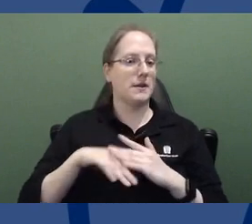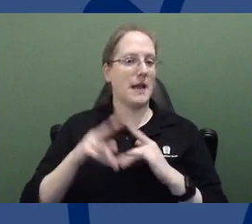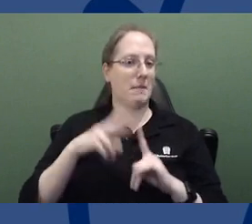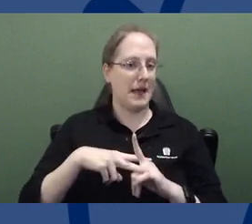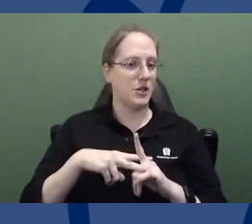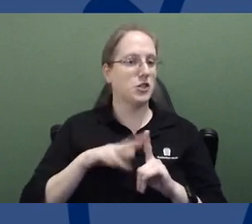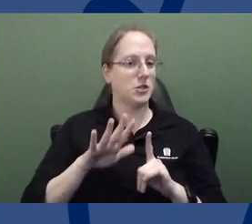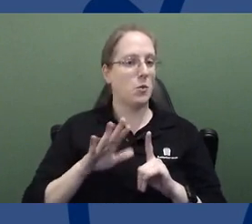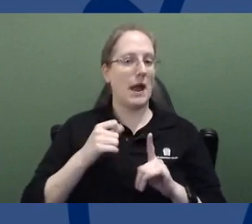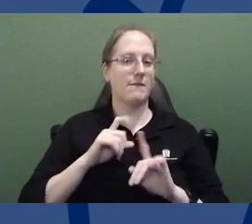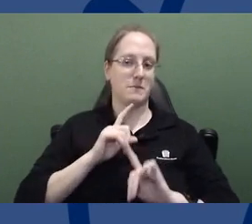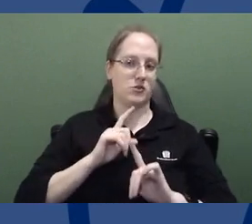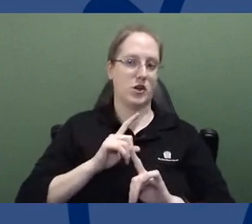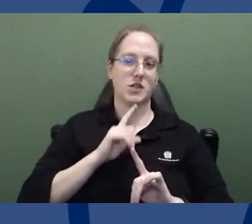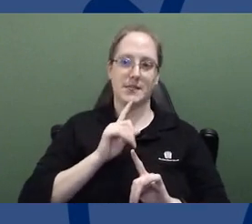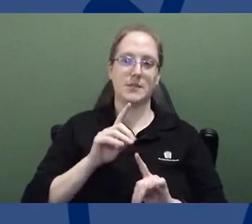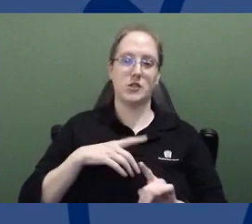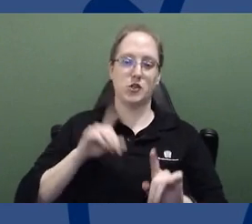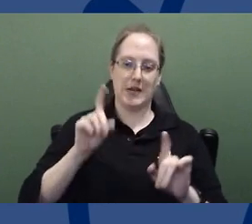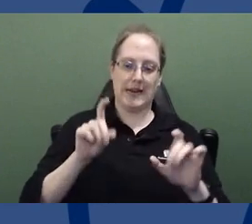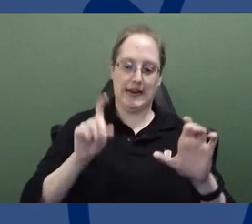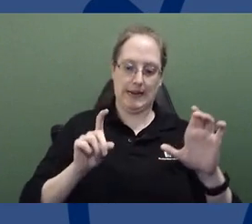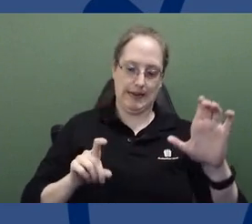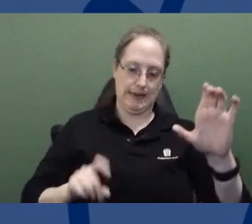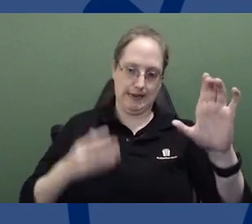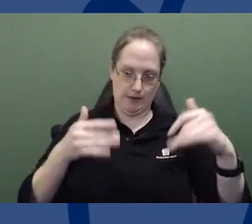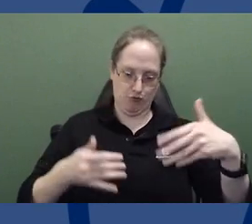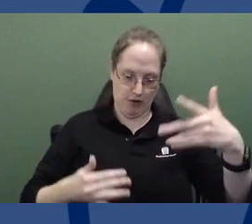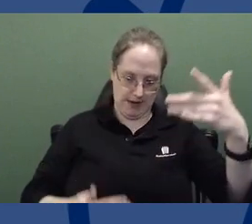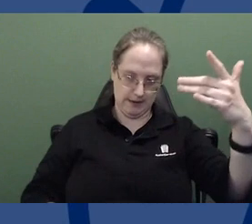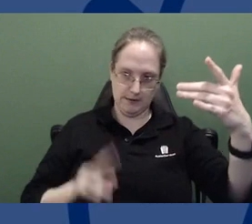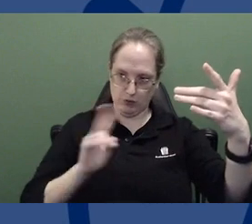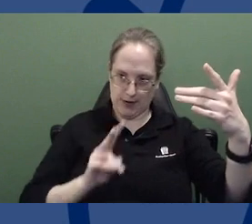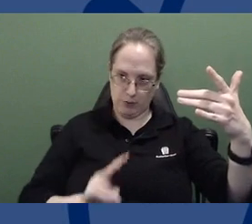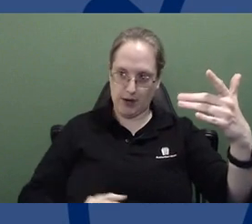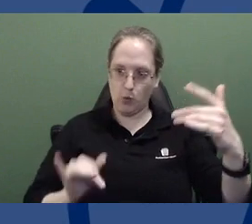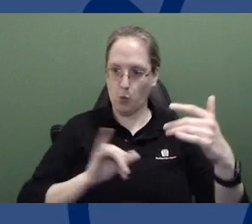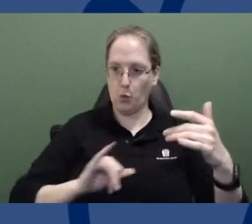to click through to see in terms of the different documents that are being used and how to do